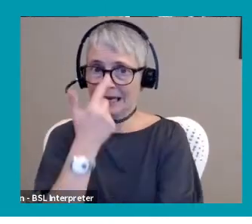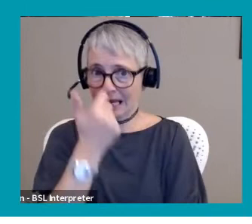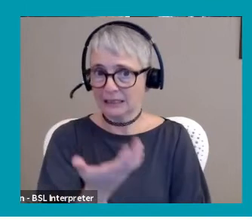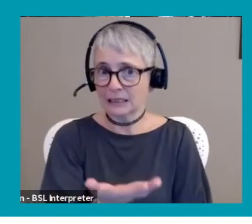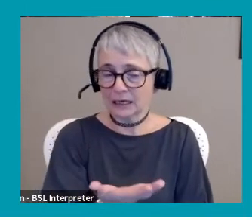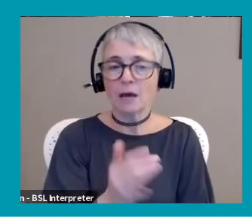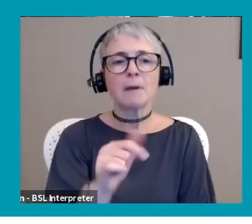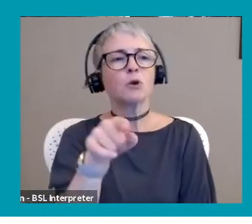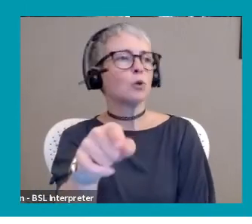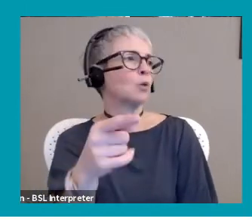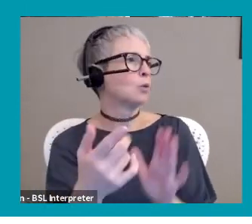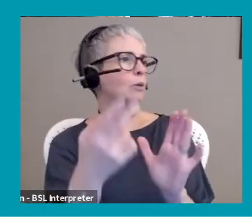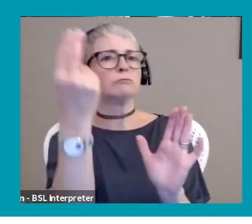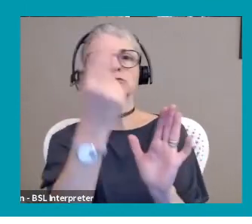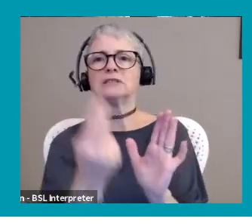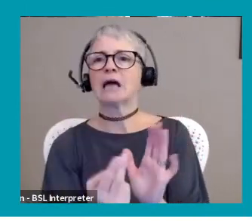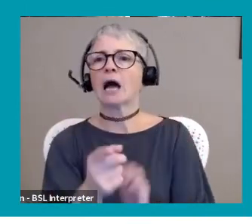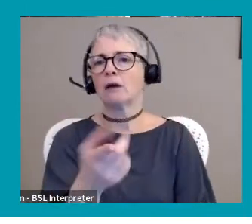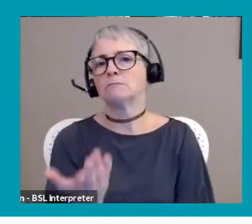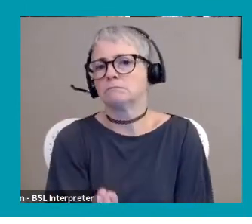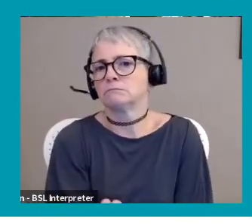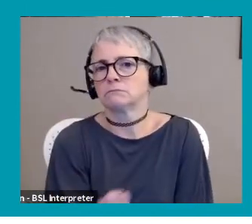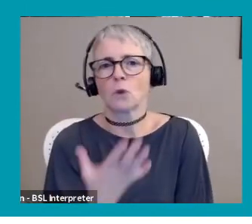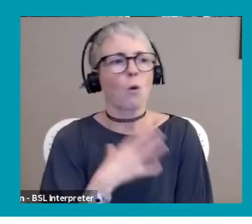designer and you want to check out other graphic designers.